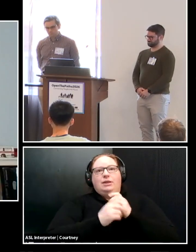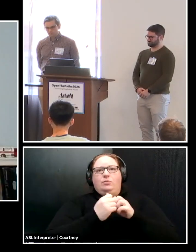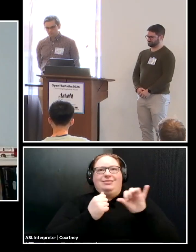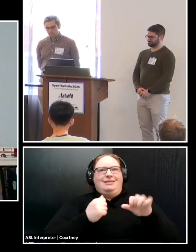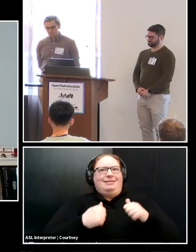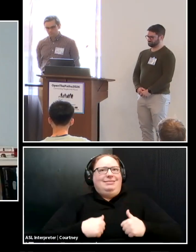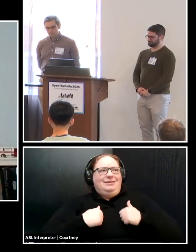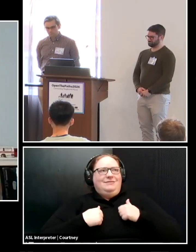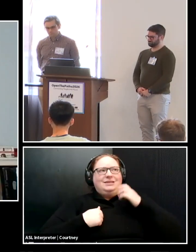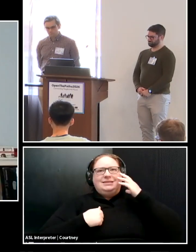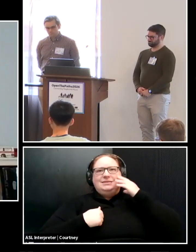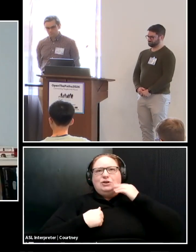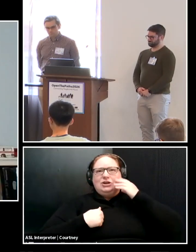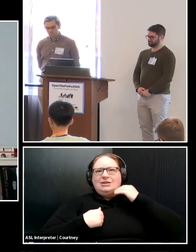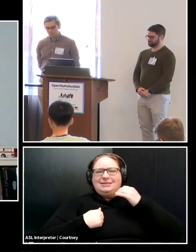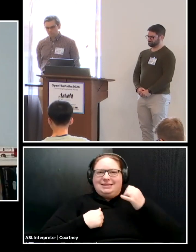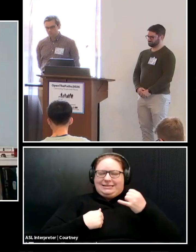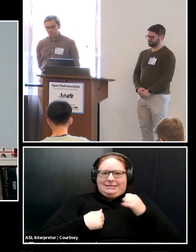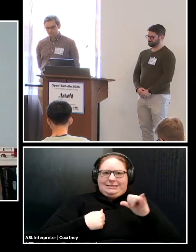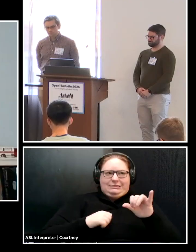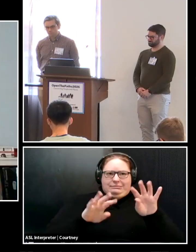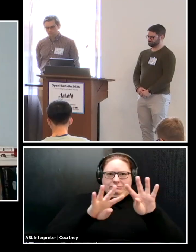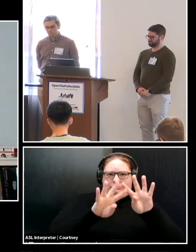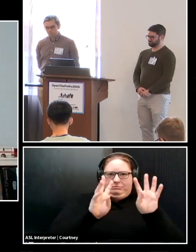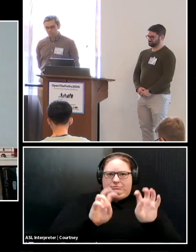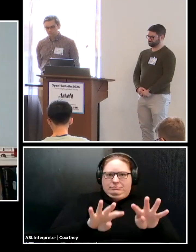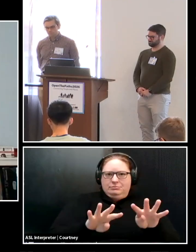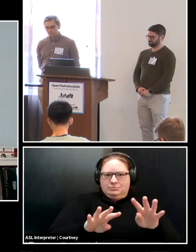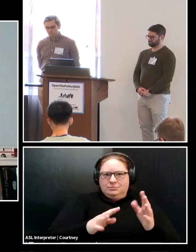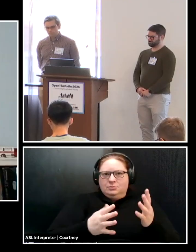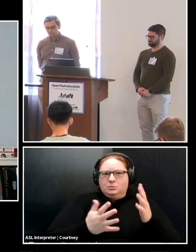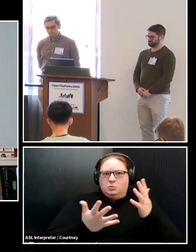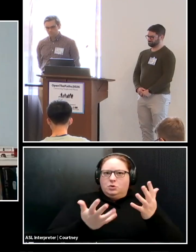still more of an open question and part of what we're we're hoping to learn more through through